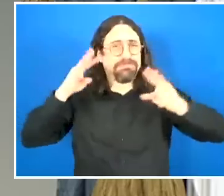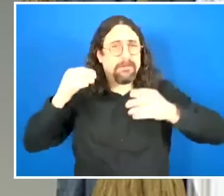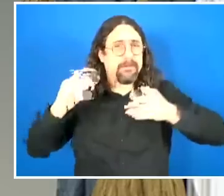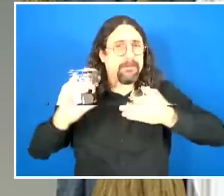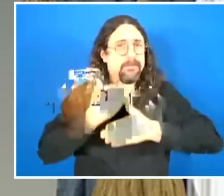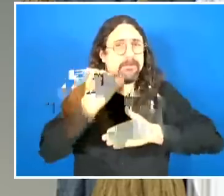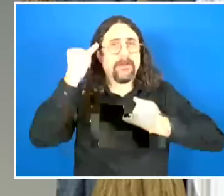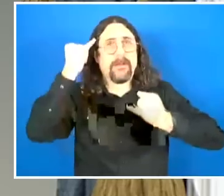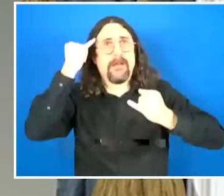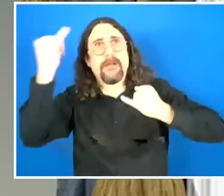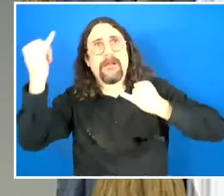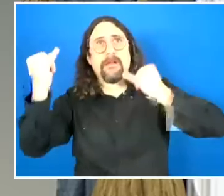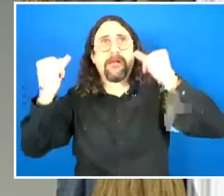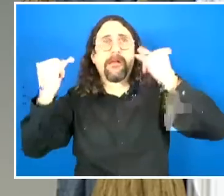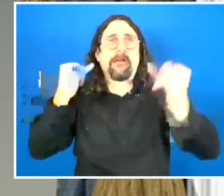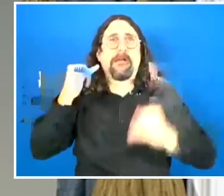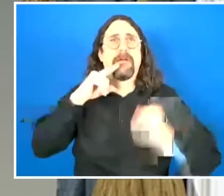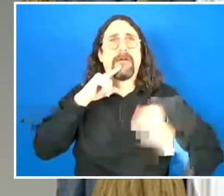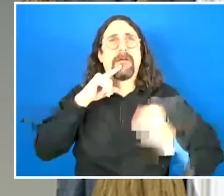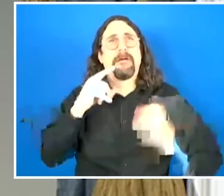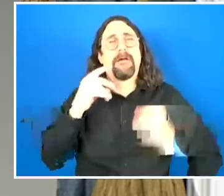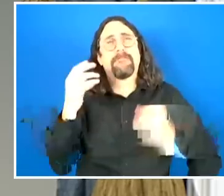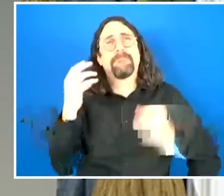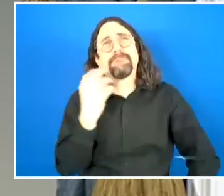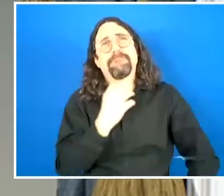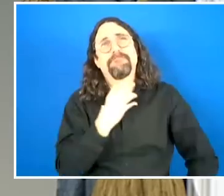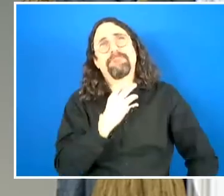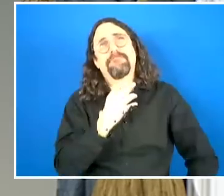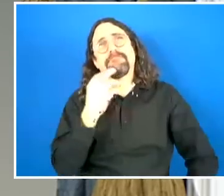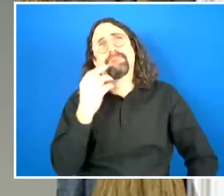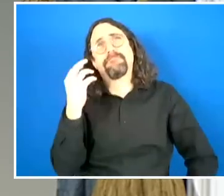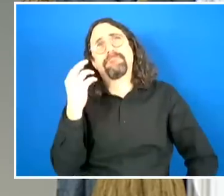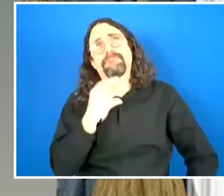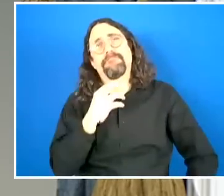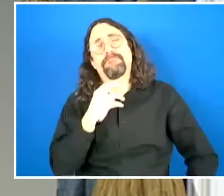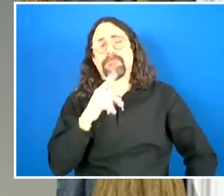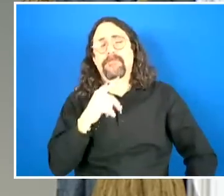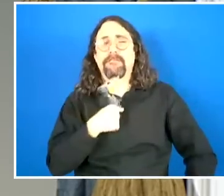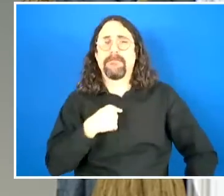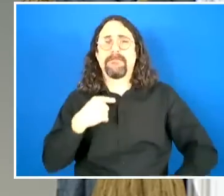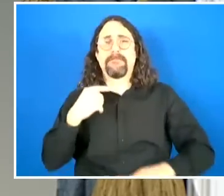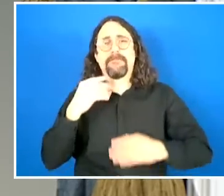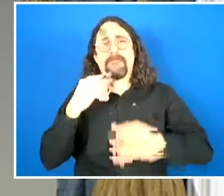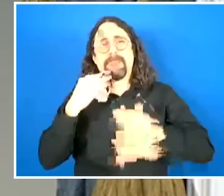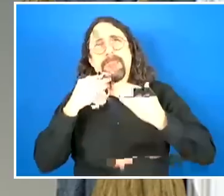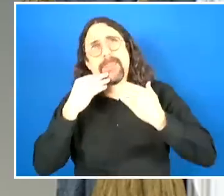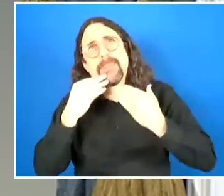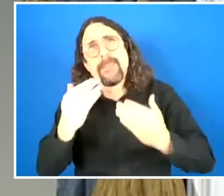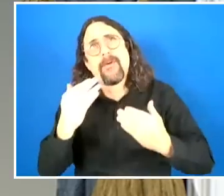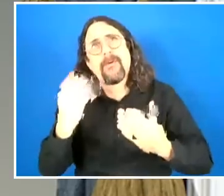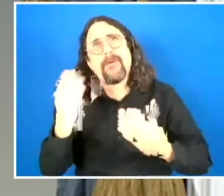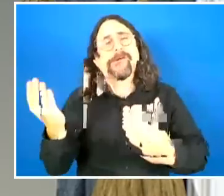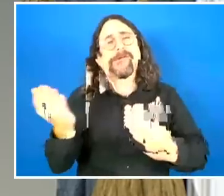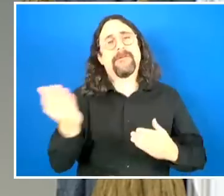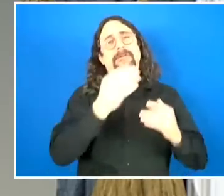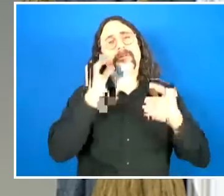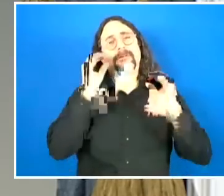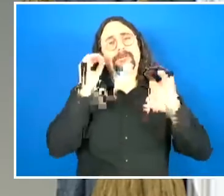STUDENTS. FINDING THEIR STUDENTS AND MAKING SURE THEY'RE ENGAGD.E ISO WANT TO YSA TO ALL THE TEACHERS OUT THERE AND ALL THE